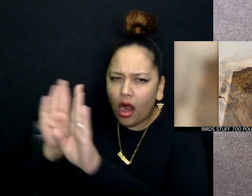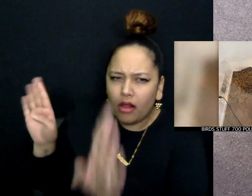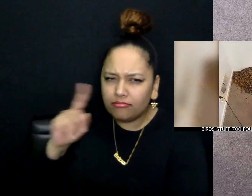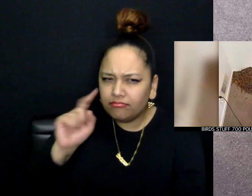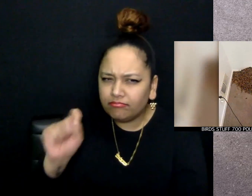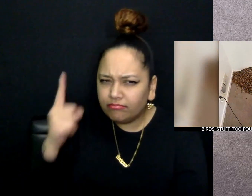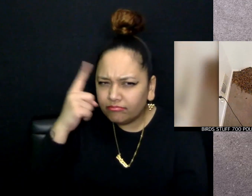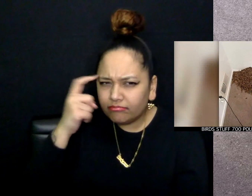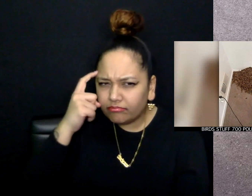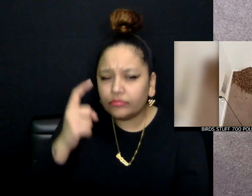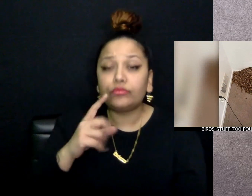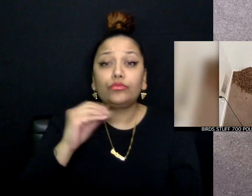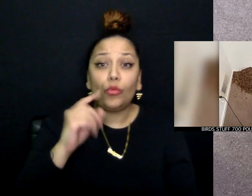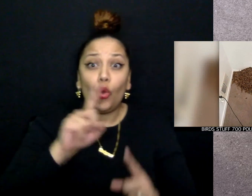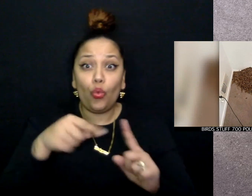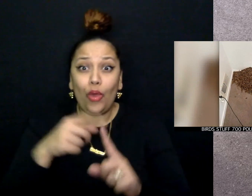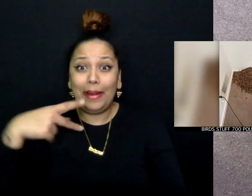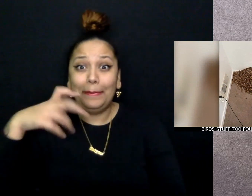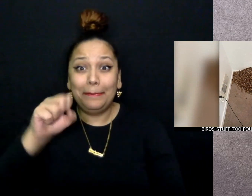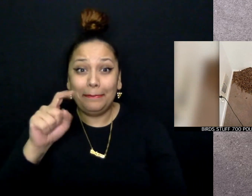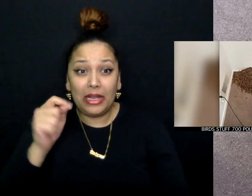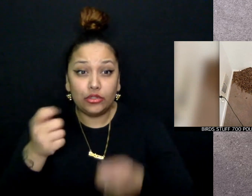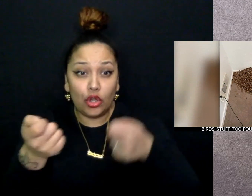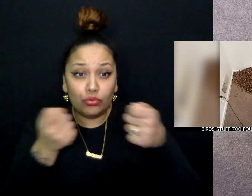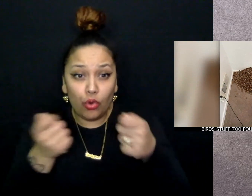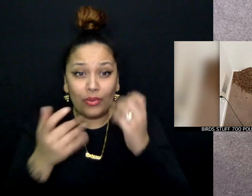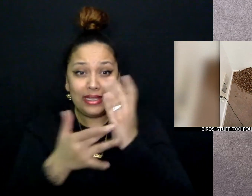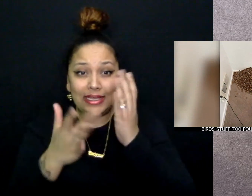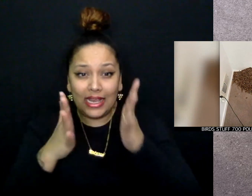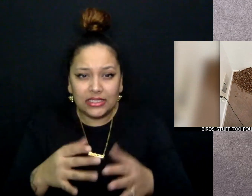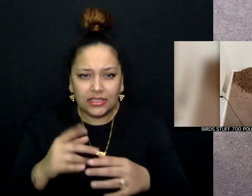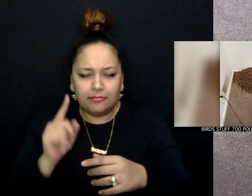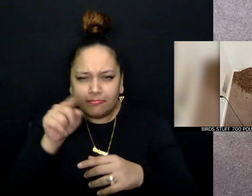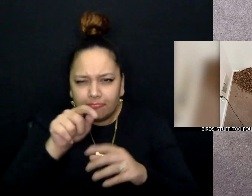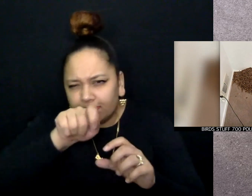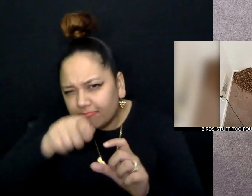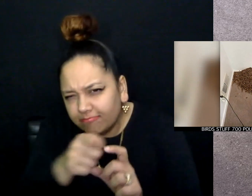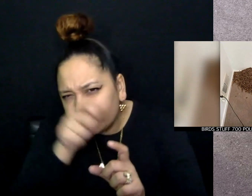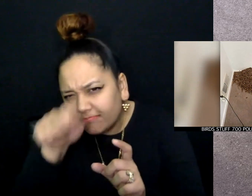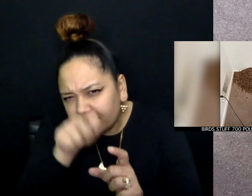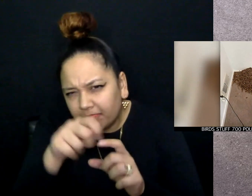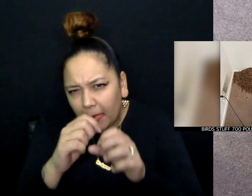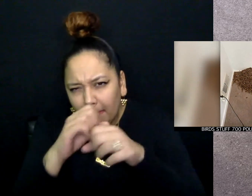The user has the ability to rotate the lipstick tube 360 degrees.